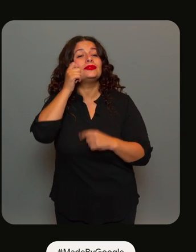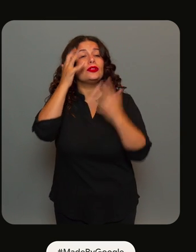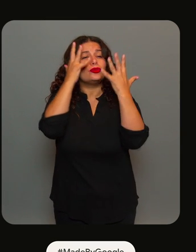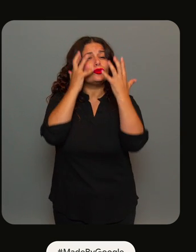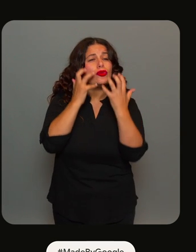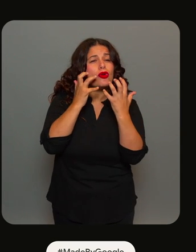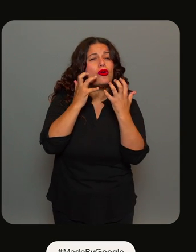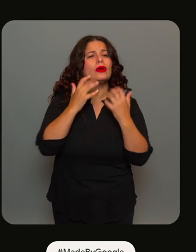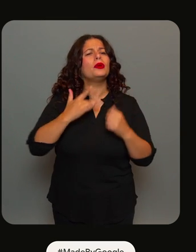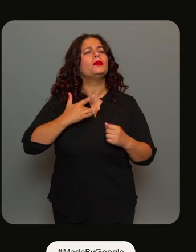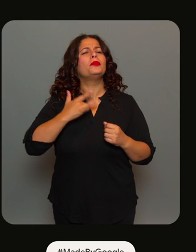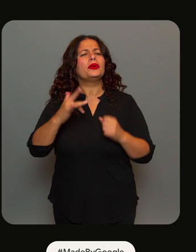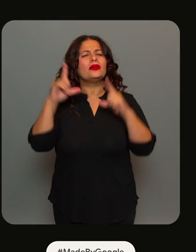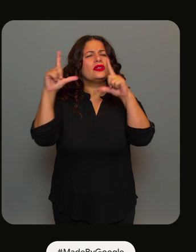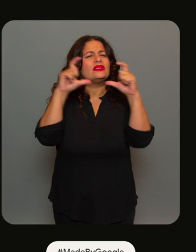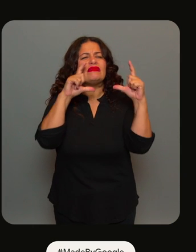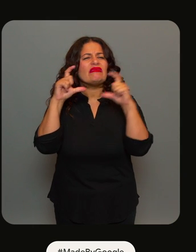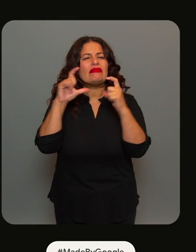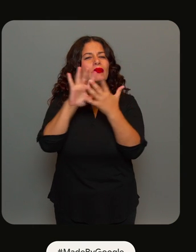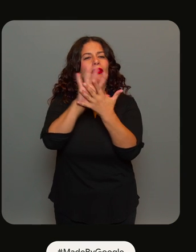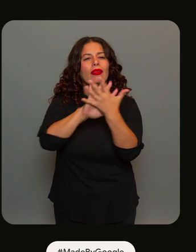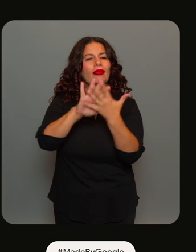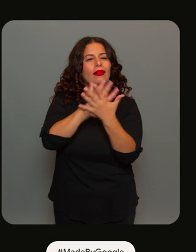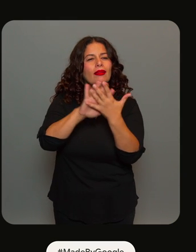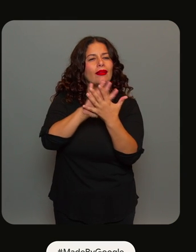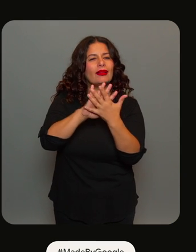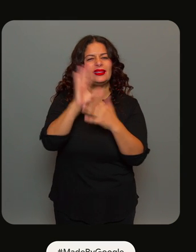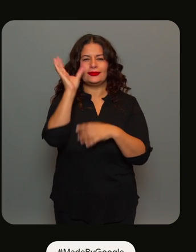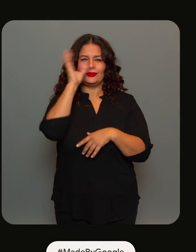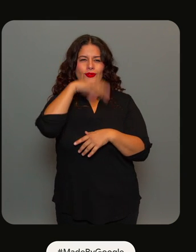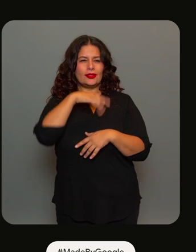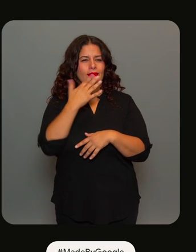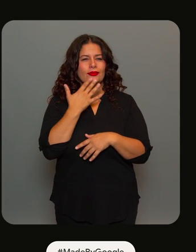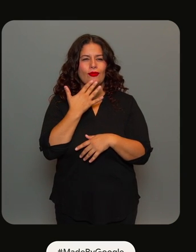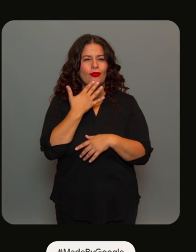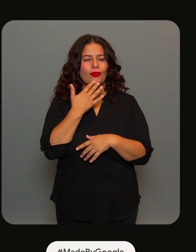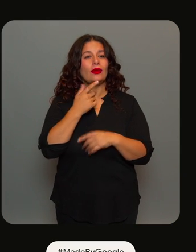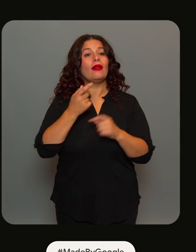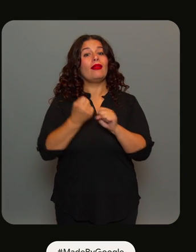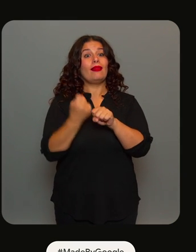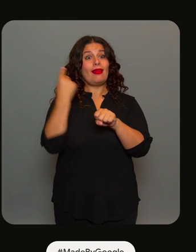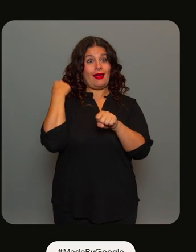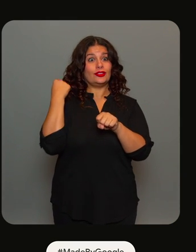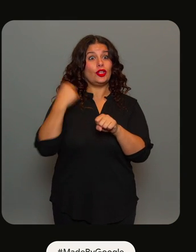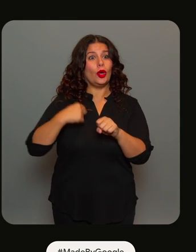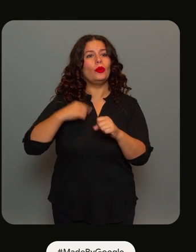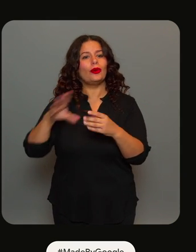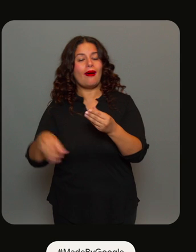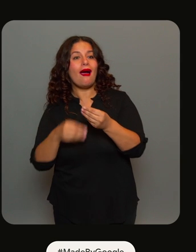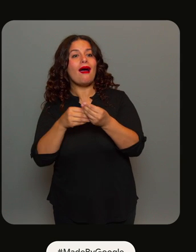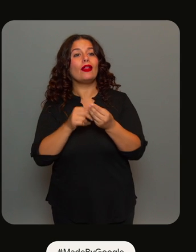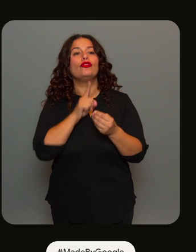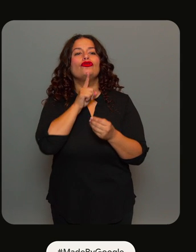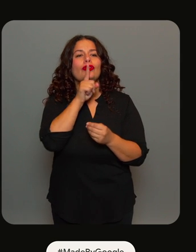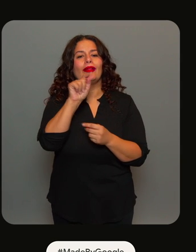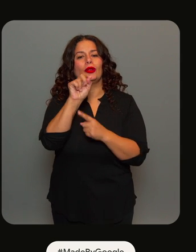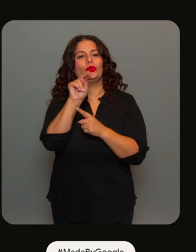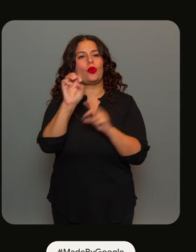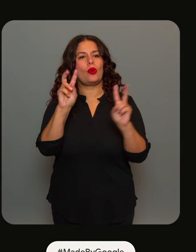photographed by most cameras. So last year, we introduced Real Tone to make our camera and